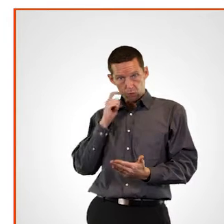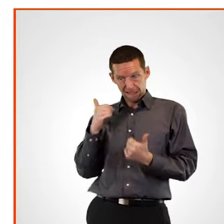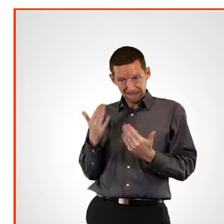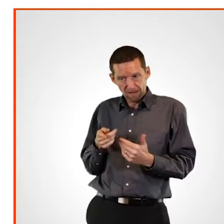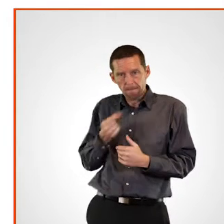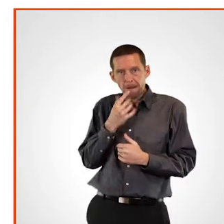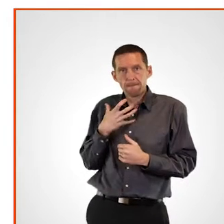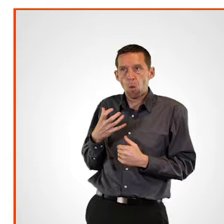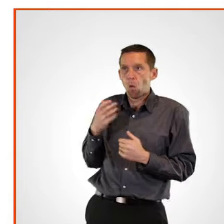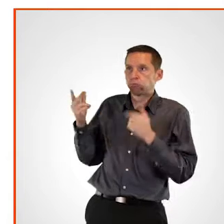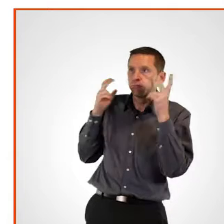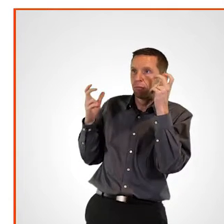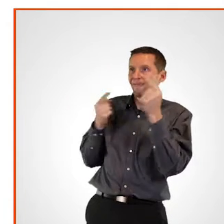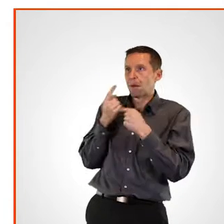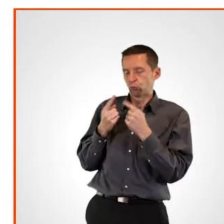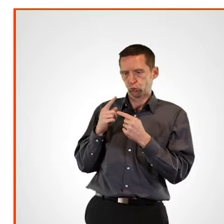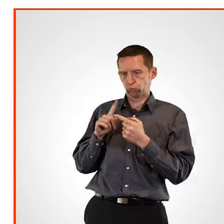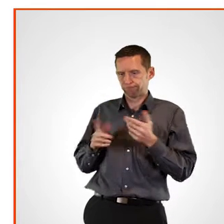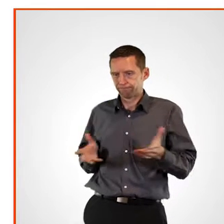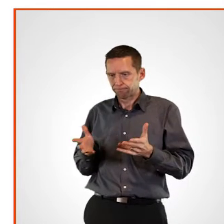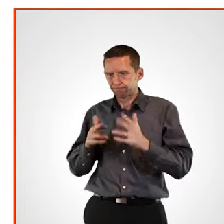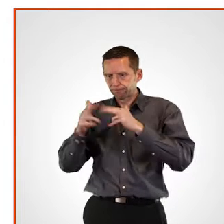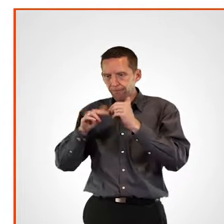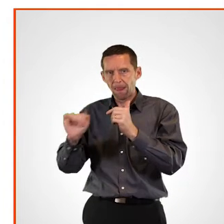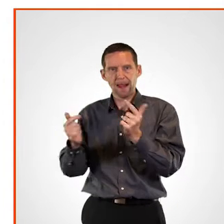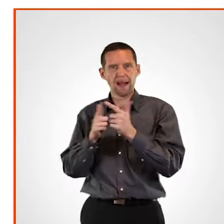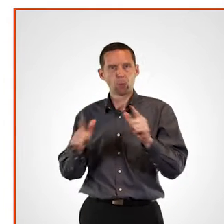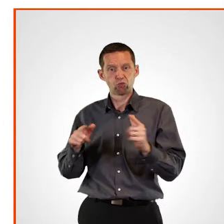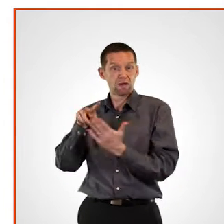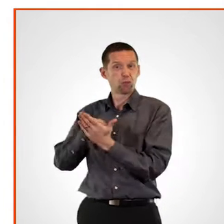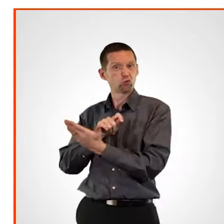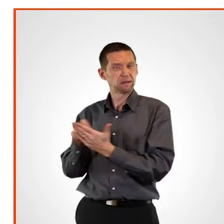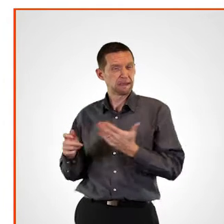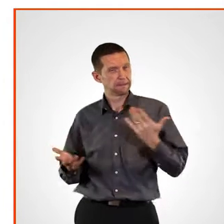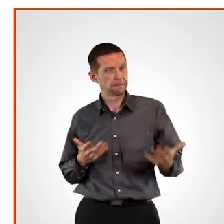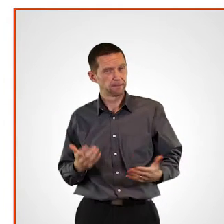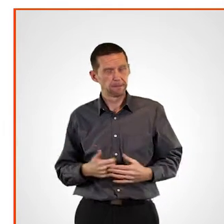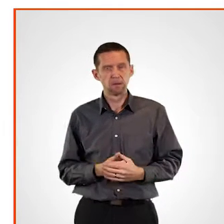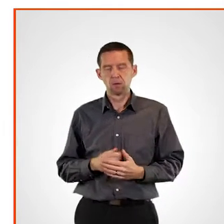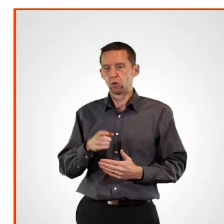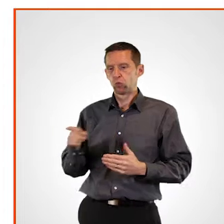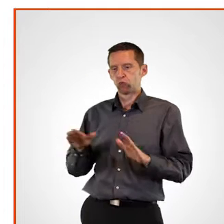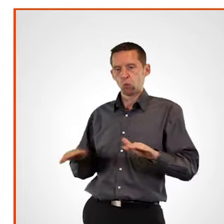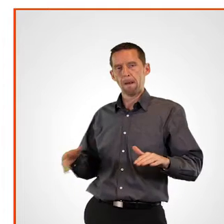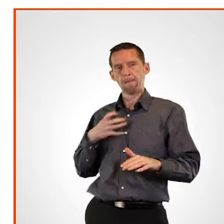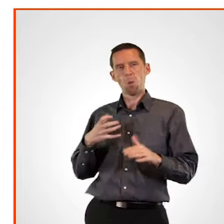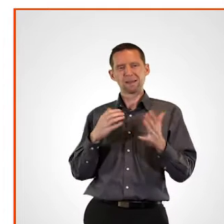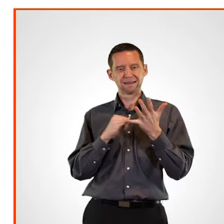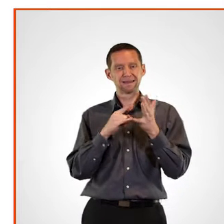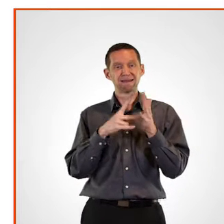with a bit more information to continue his language and literacy development for those kids who have the more severe,